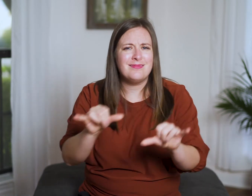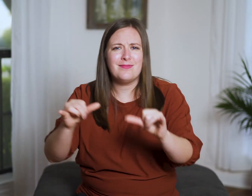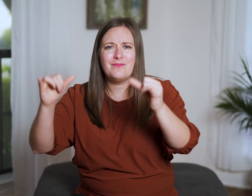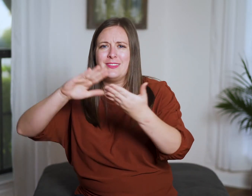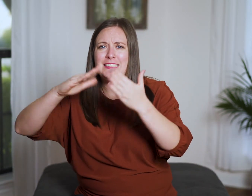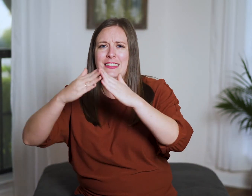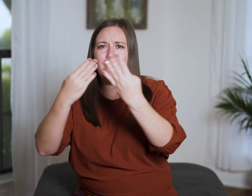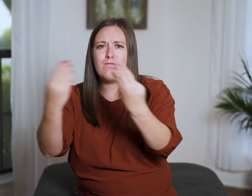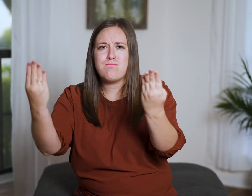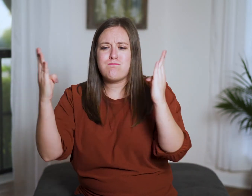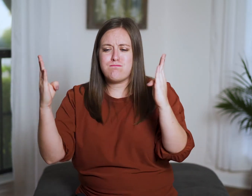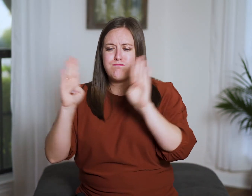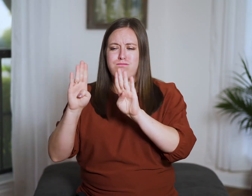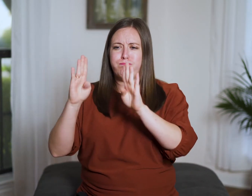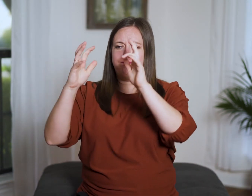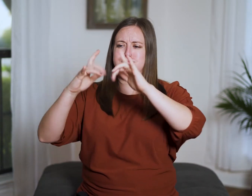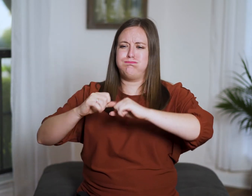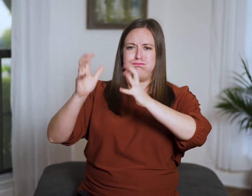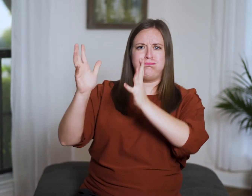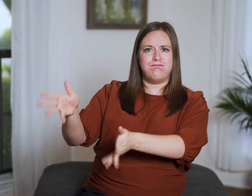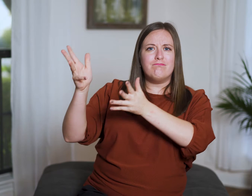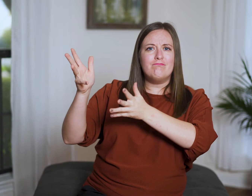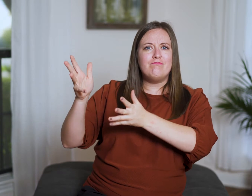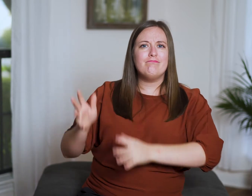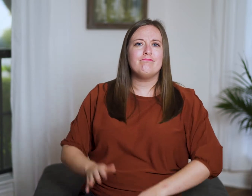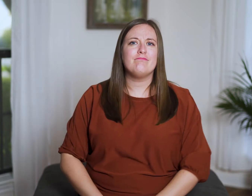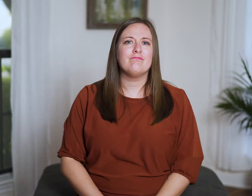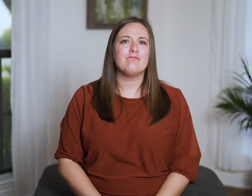a city broken into and left without walls.”